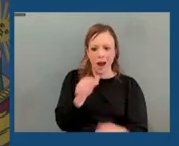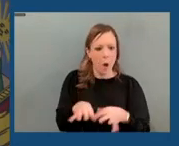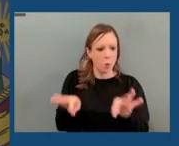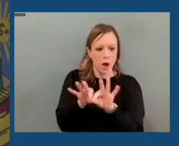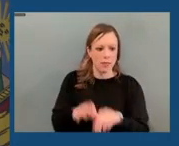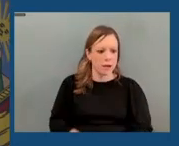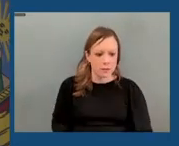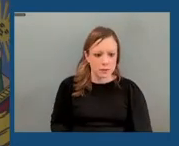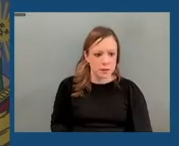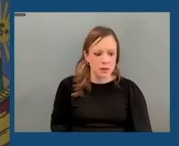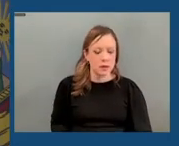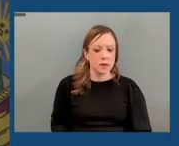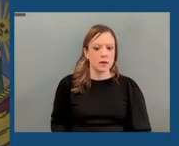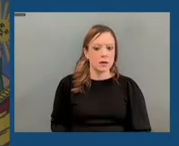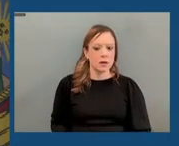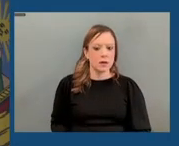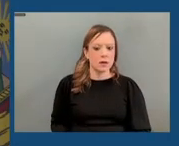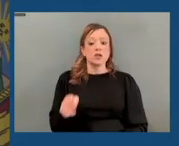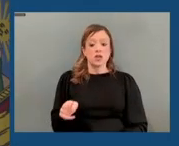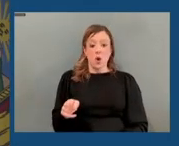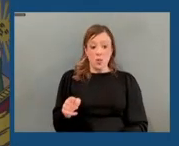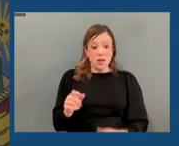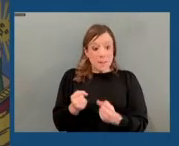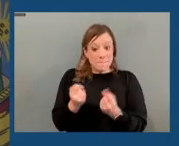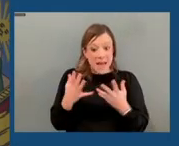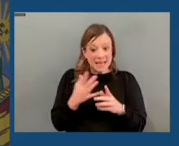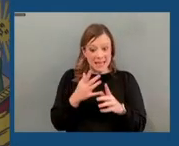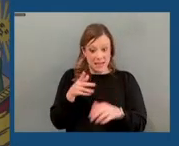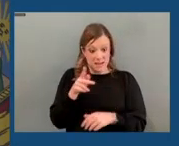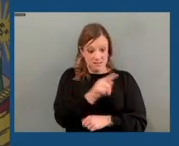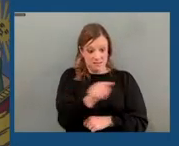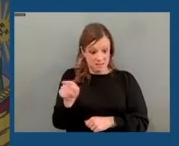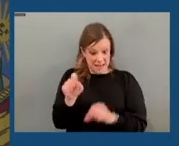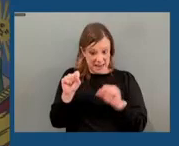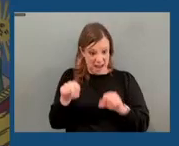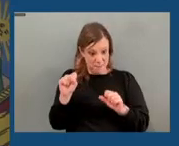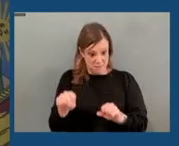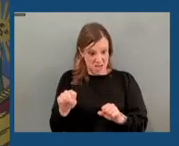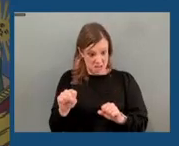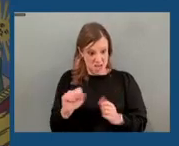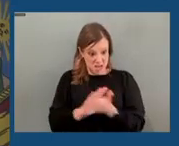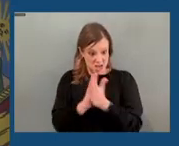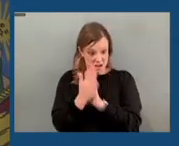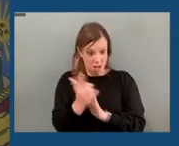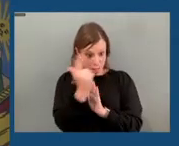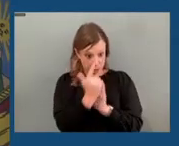there are already many that can be legalized. I mean, let's look at the inventory of the thousands of ad us,